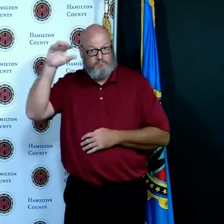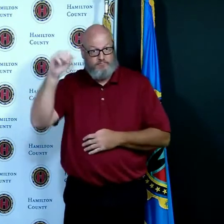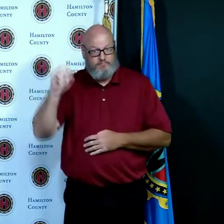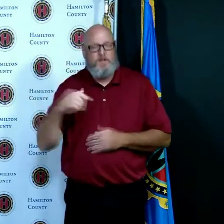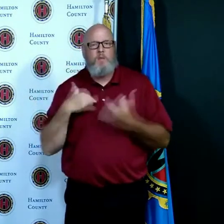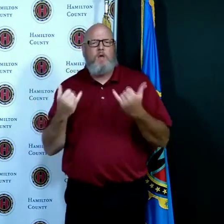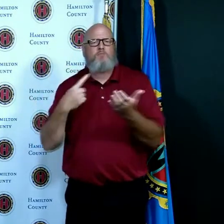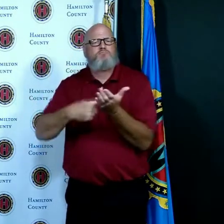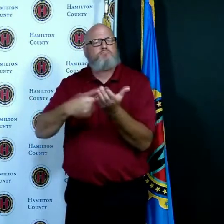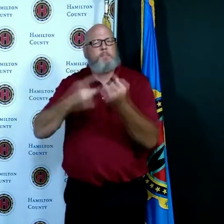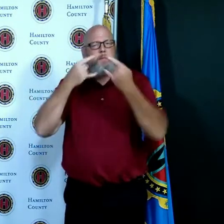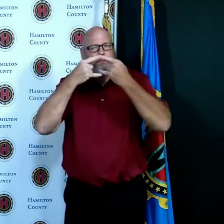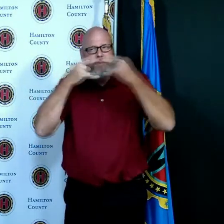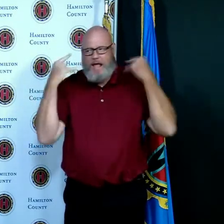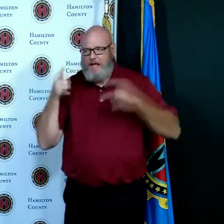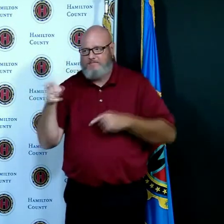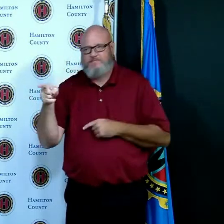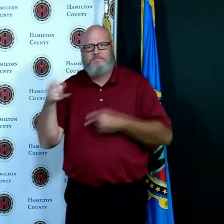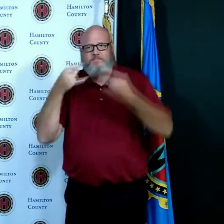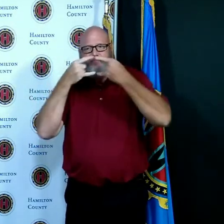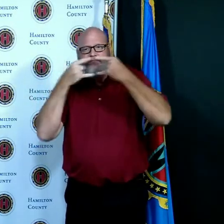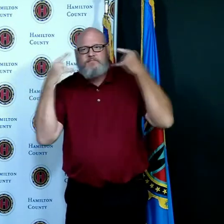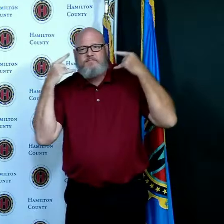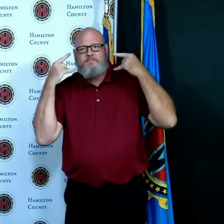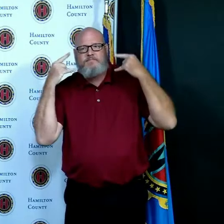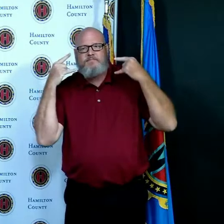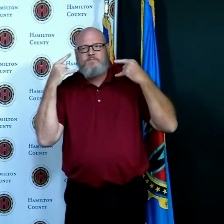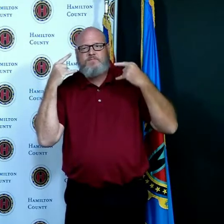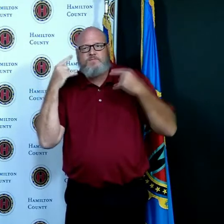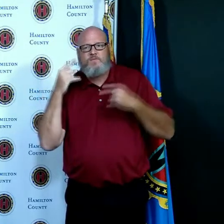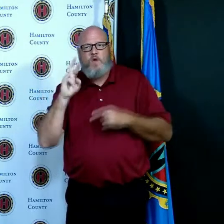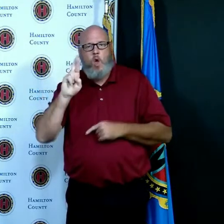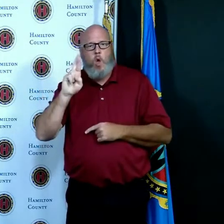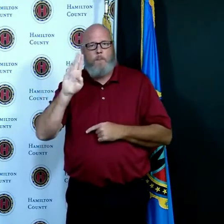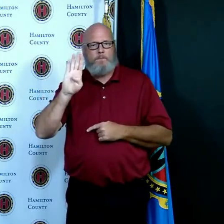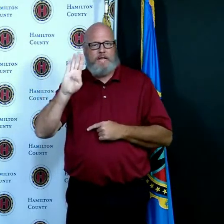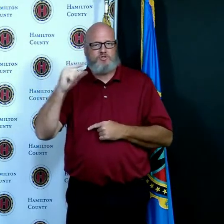a lot going on but it's Ruth Bader Ginsburg and it says fight